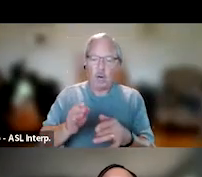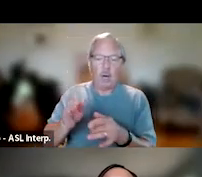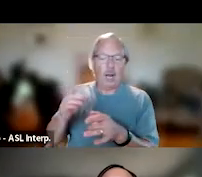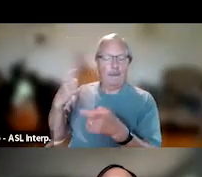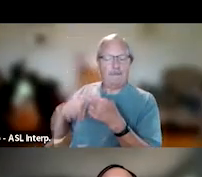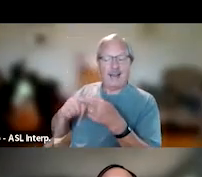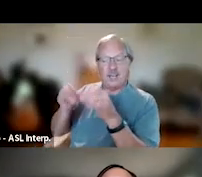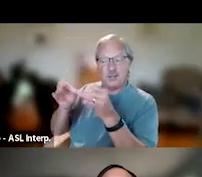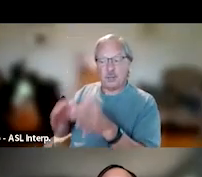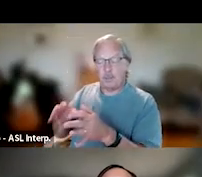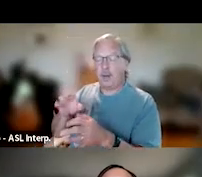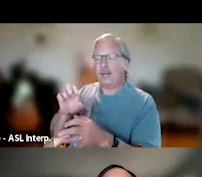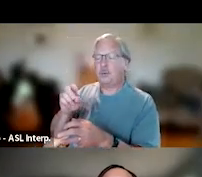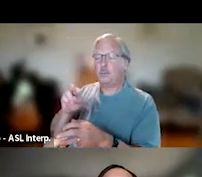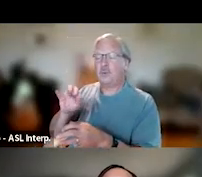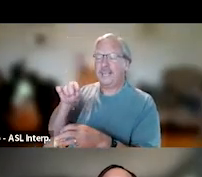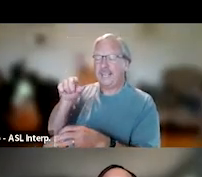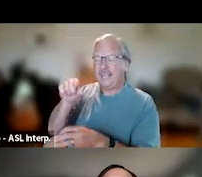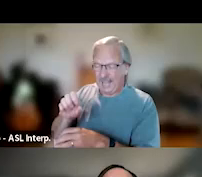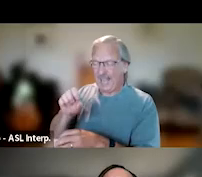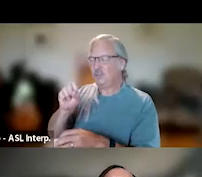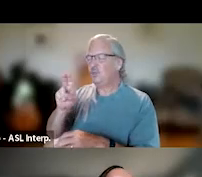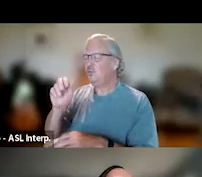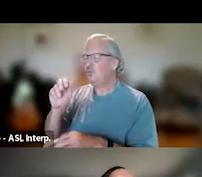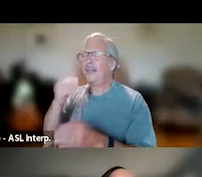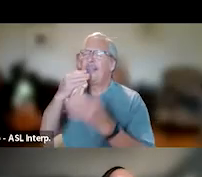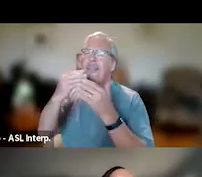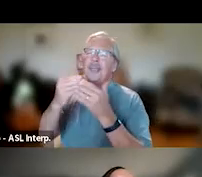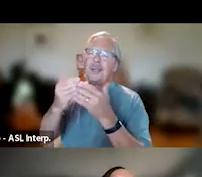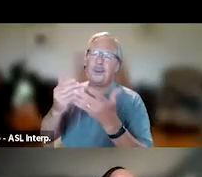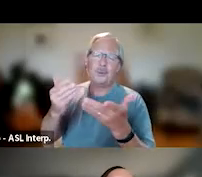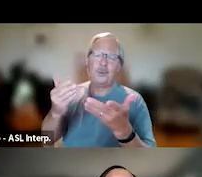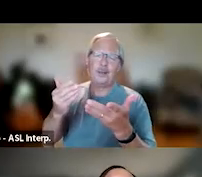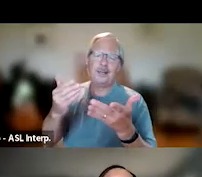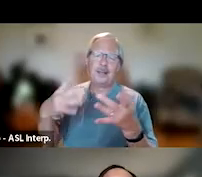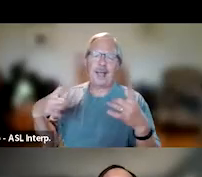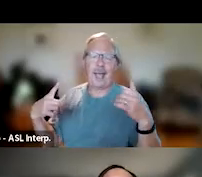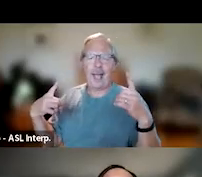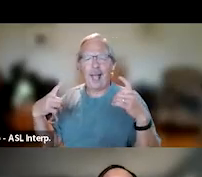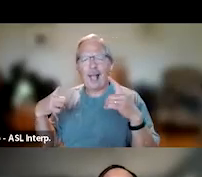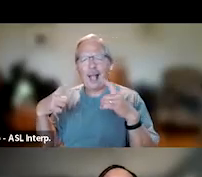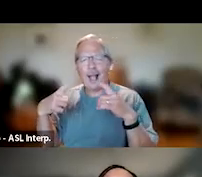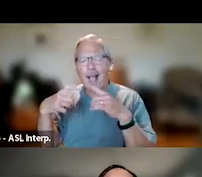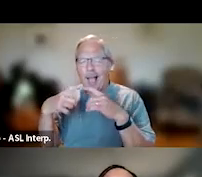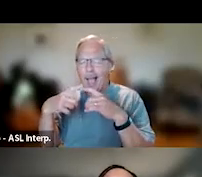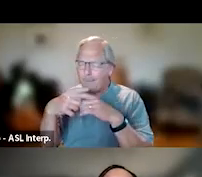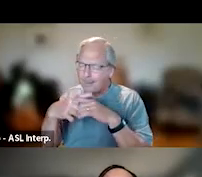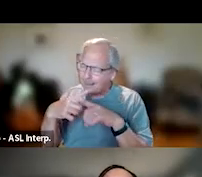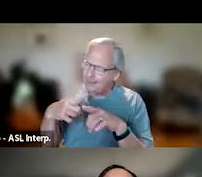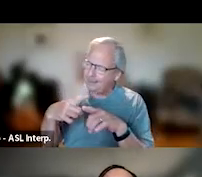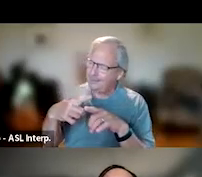Thank you for bearing with us as we cover complicated and probably too fast talking,